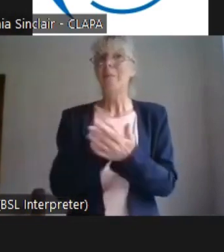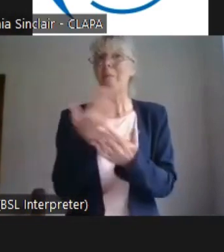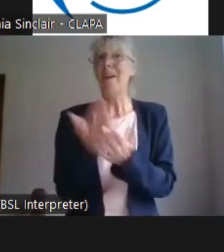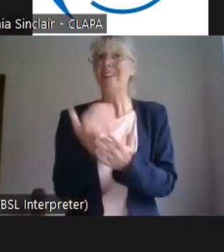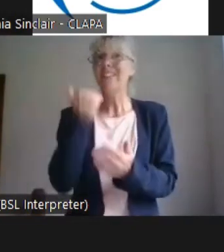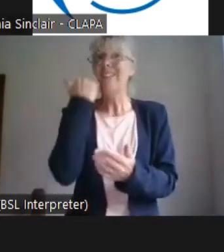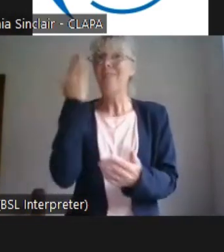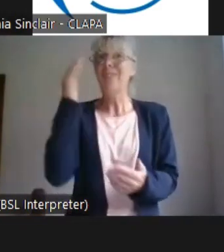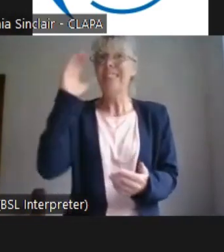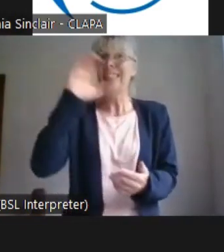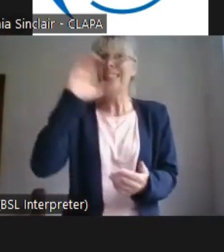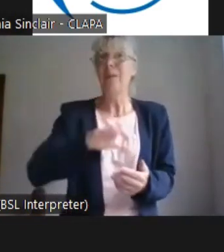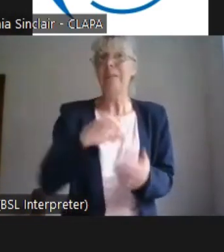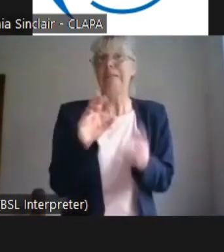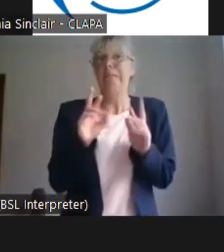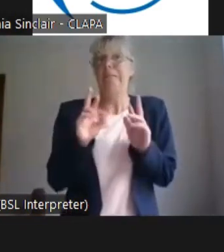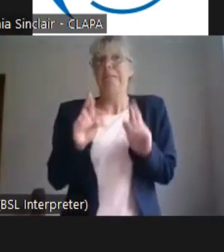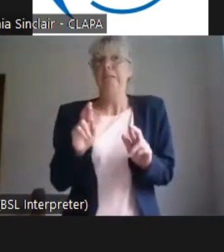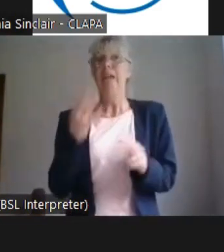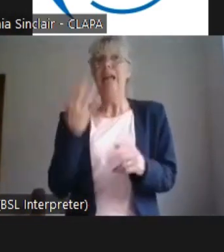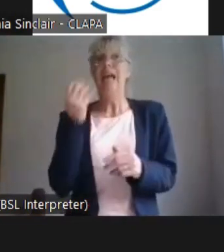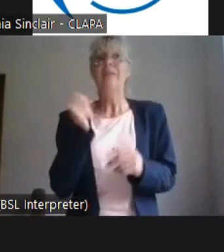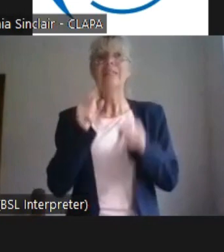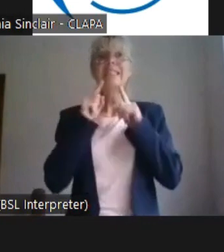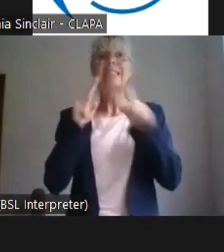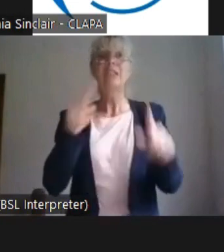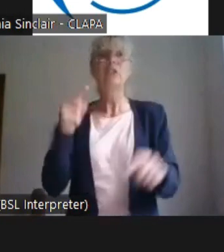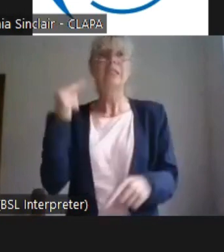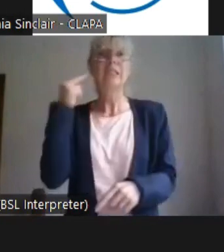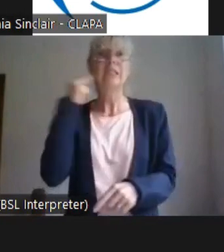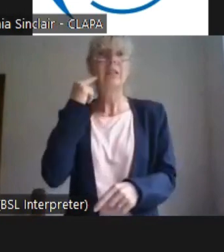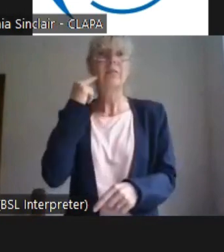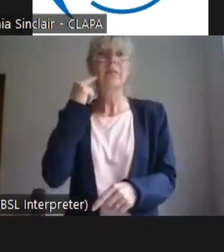that they've got a teacher of the deaf there and they also see them before they go to school so